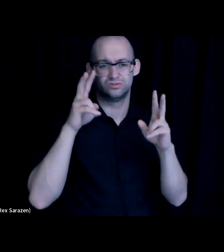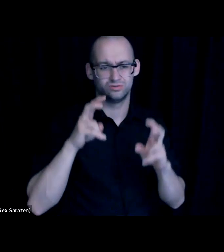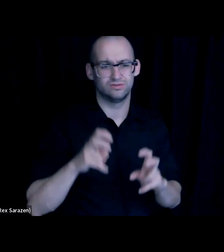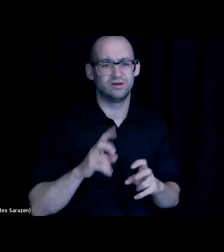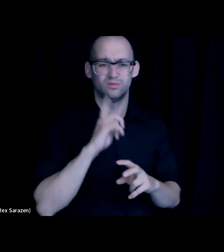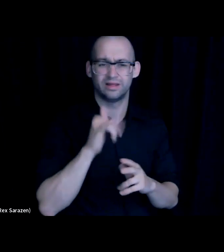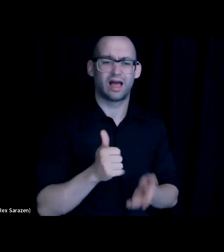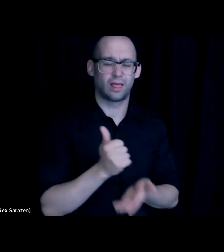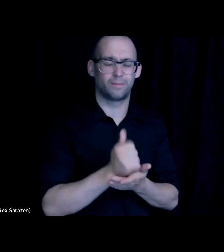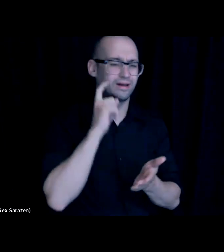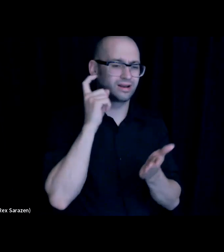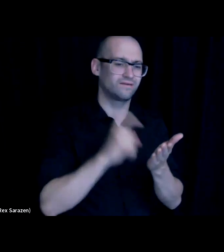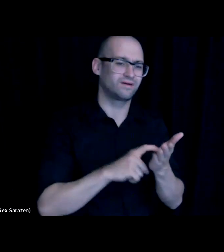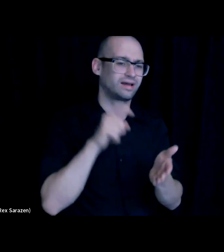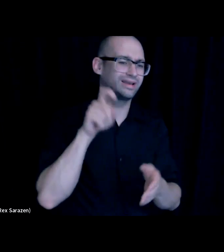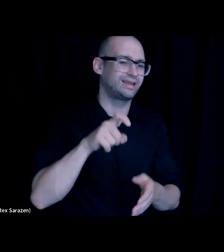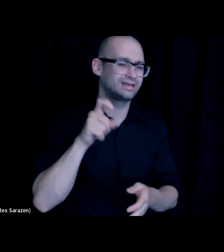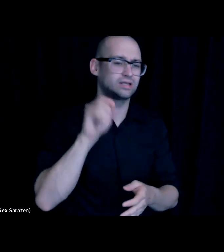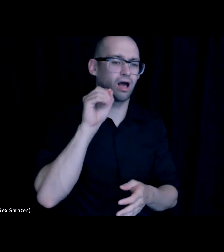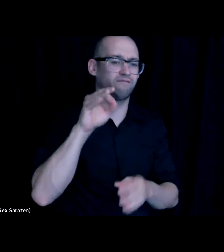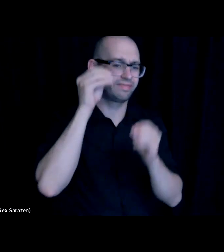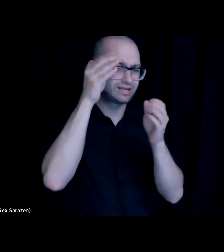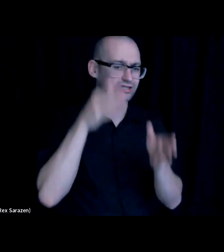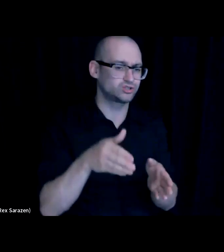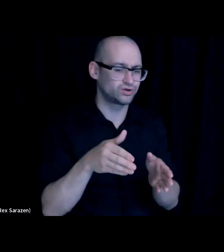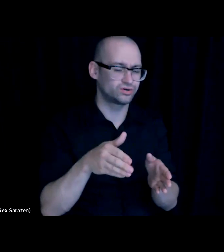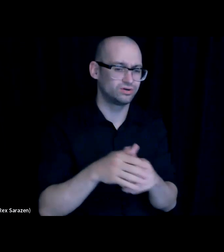needs of our teachers. And you know it goes into the continuous improvement plan to be